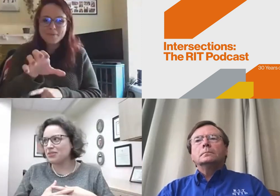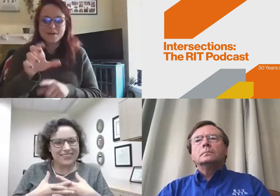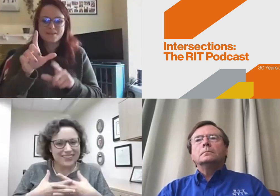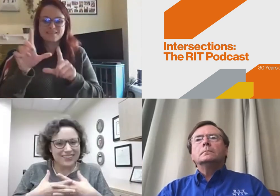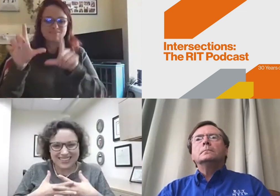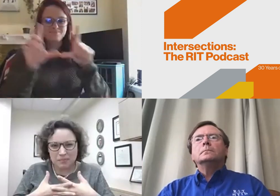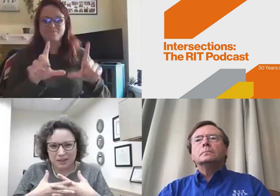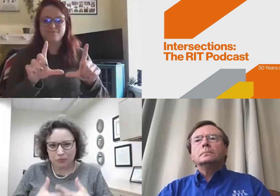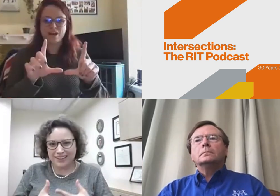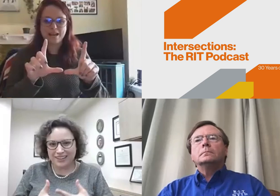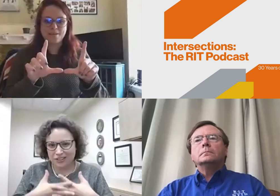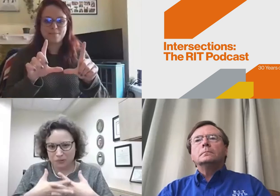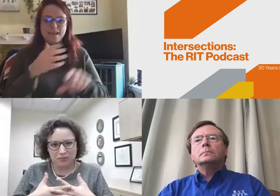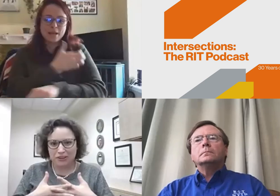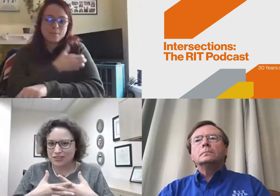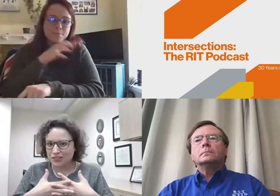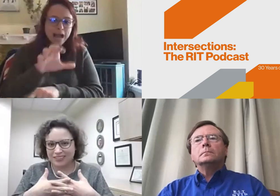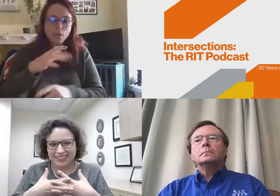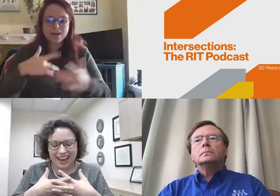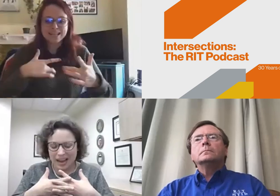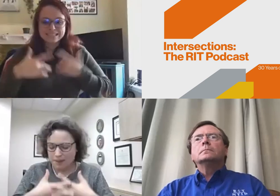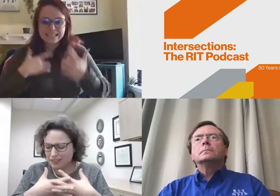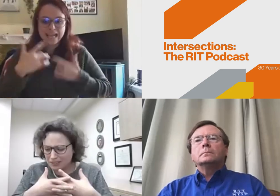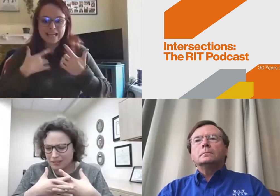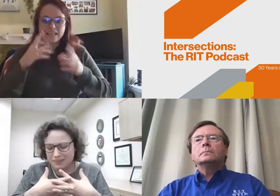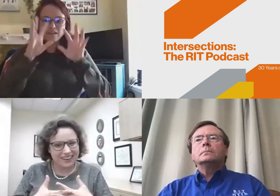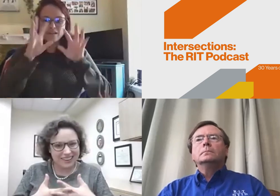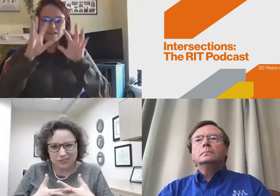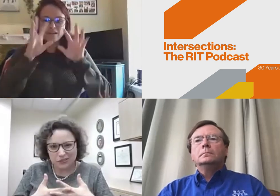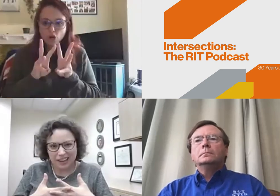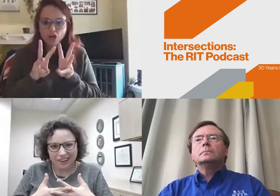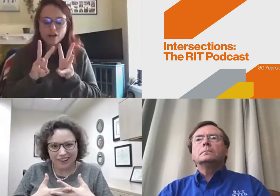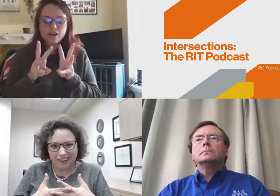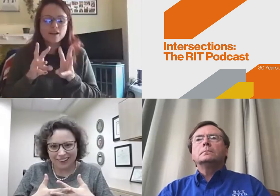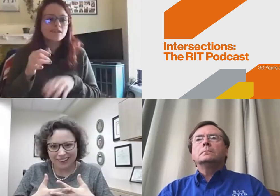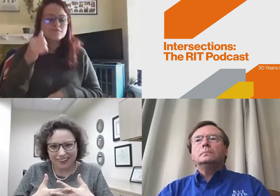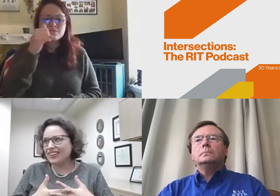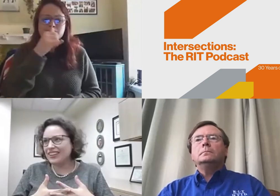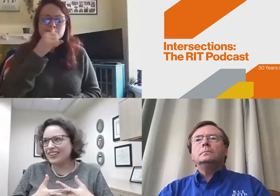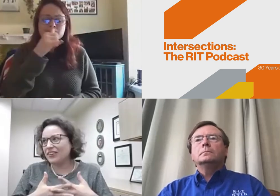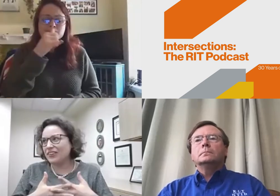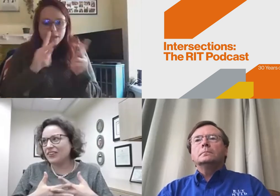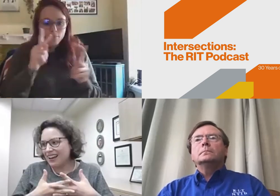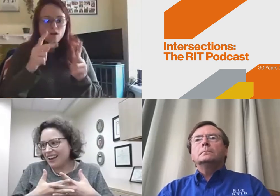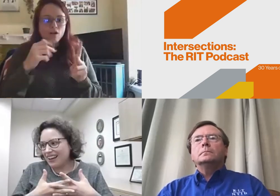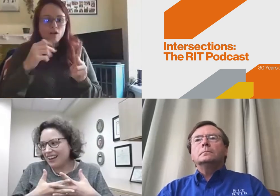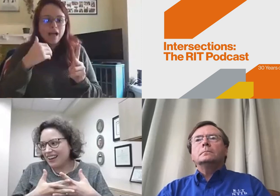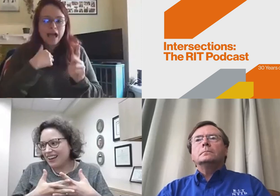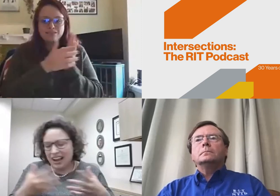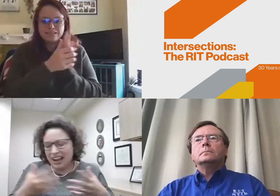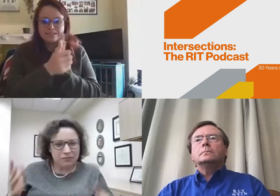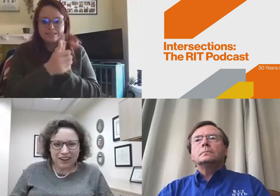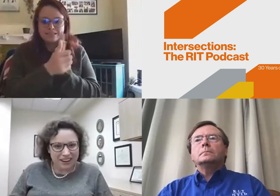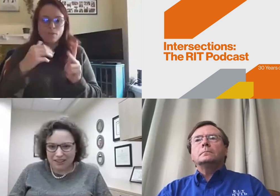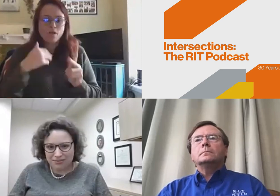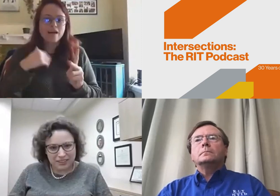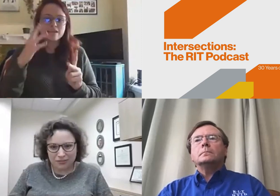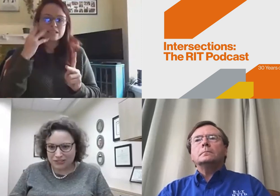What can somebody bring to the workforce certainly, absolutely because of who they are? I wonder how that feels for you.